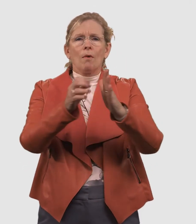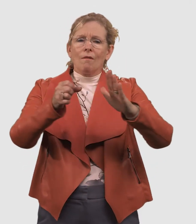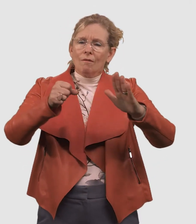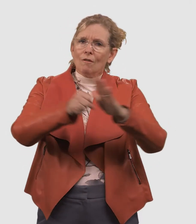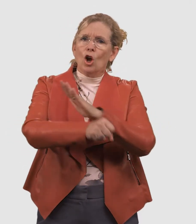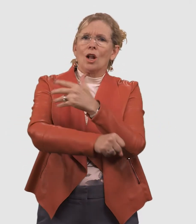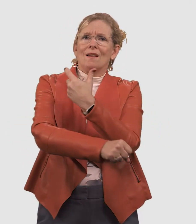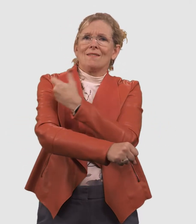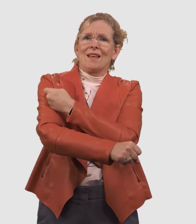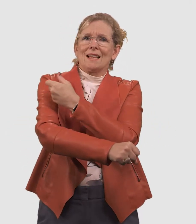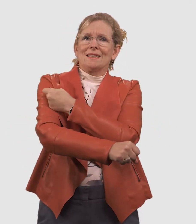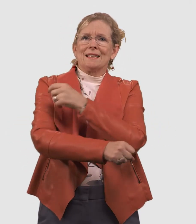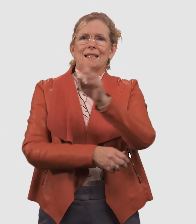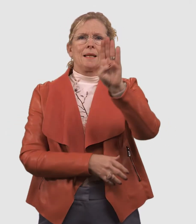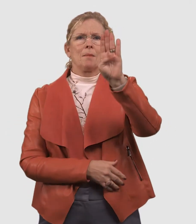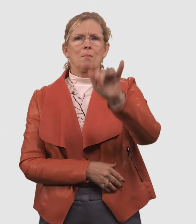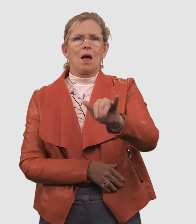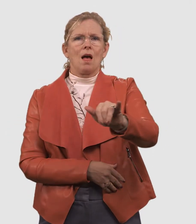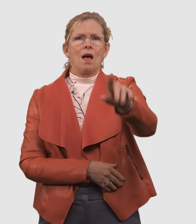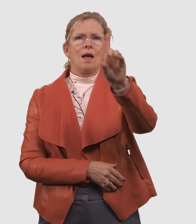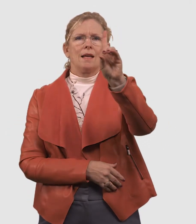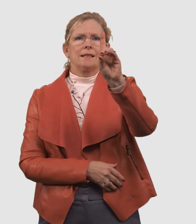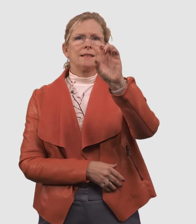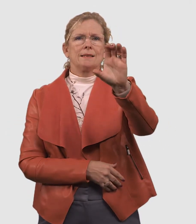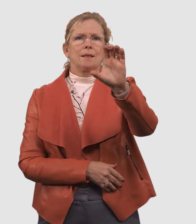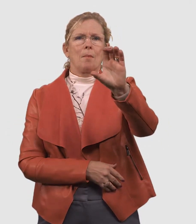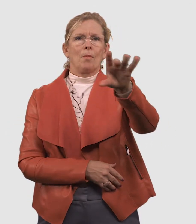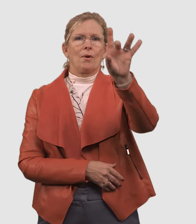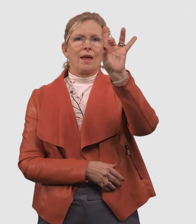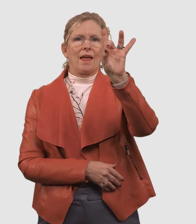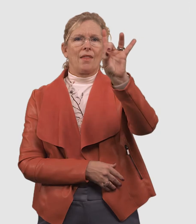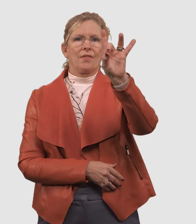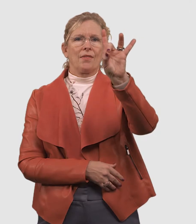or become fully vaccinated by December 8th.